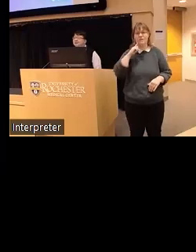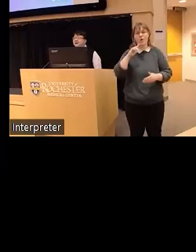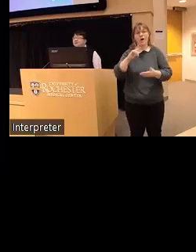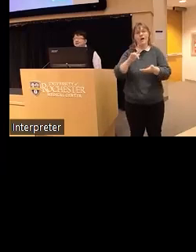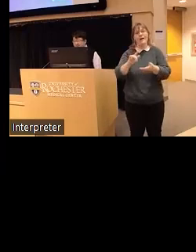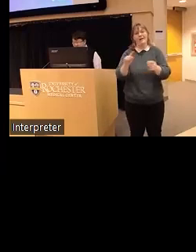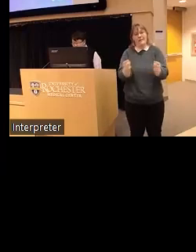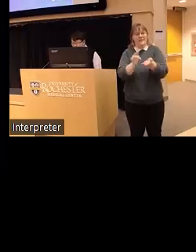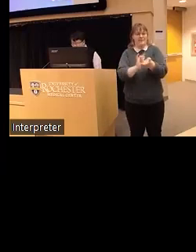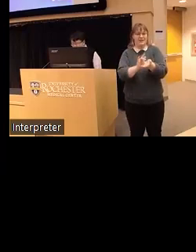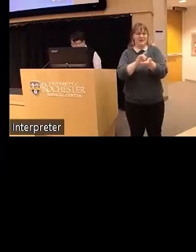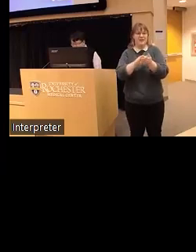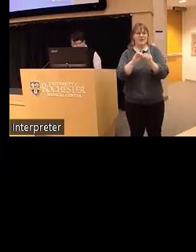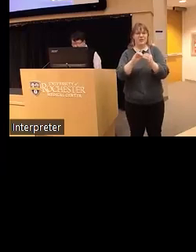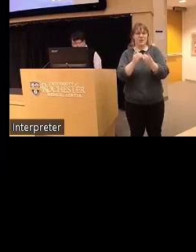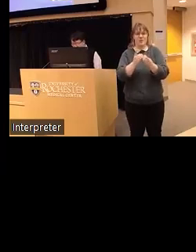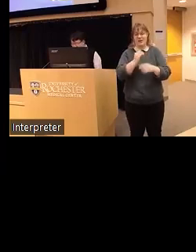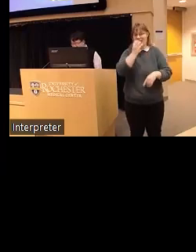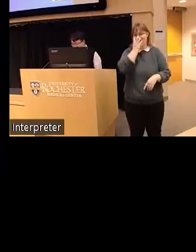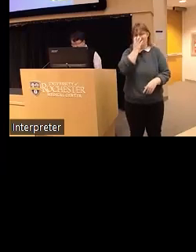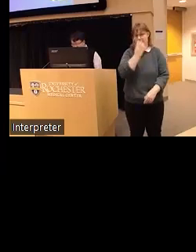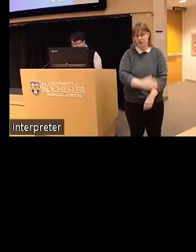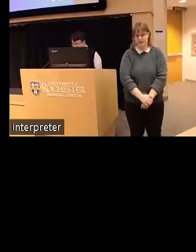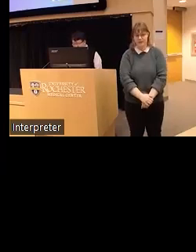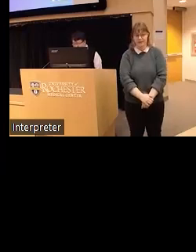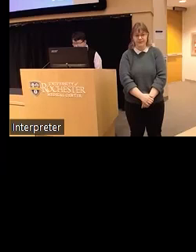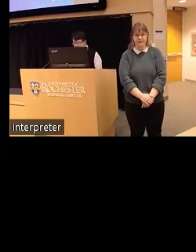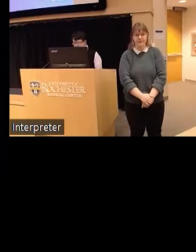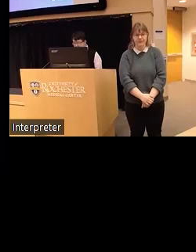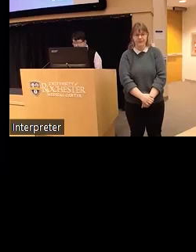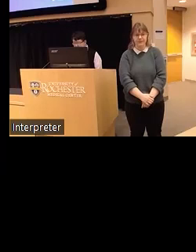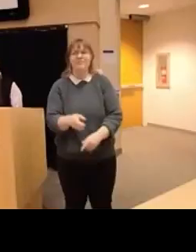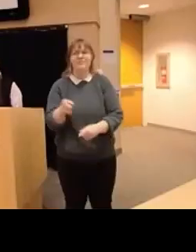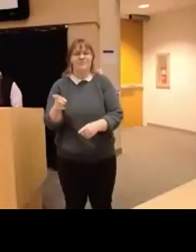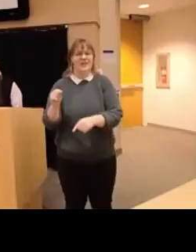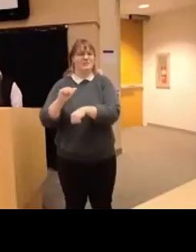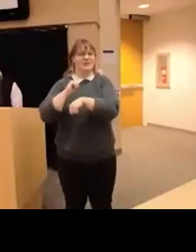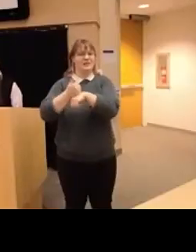Department of anesthesiology he has been established the internationally renowned